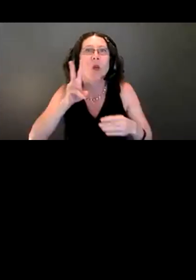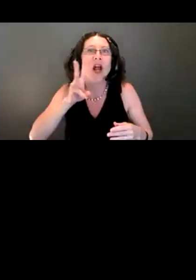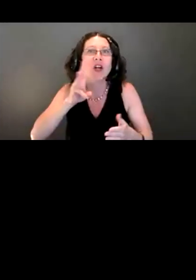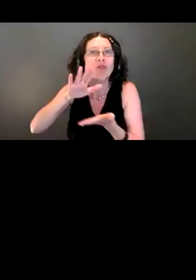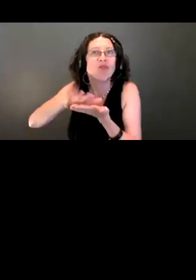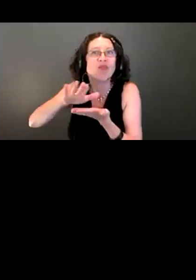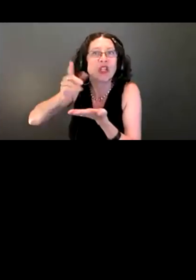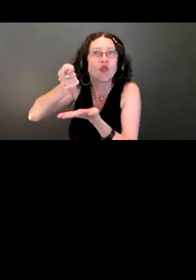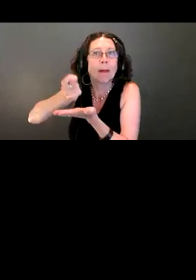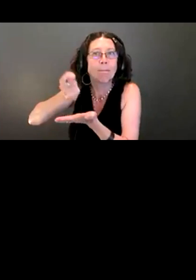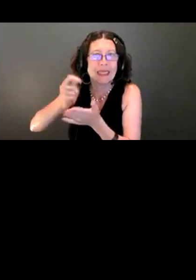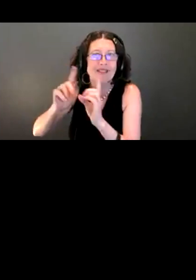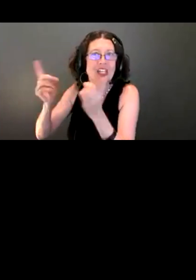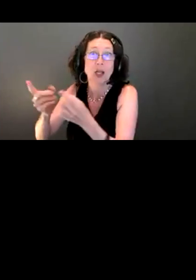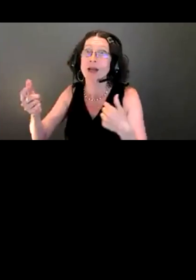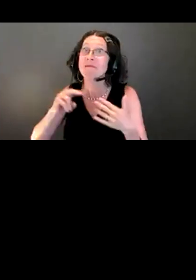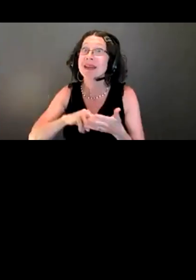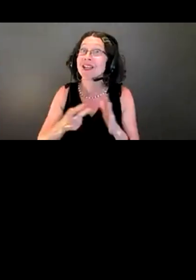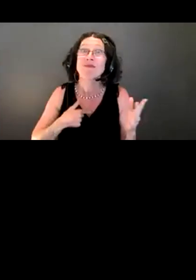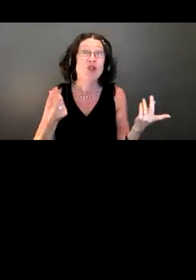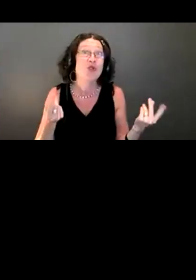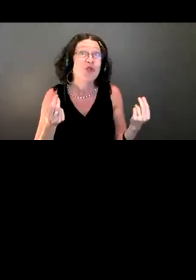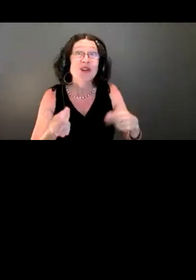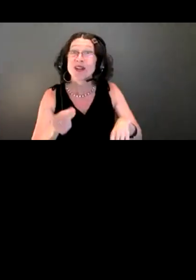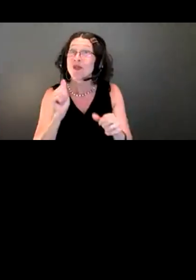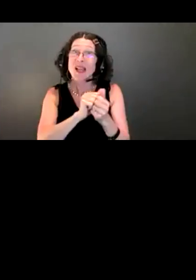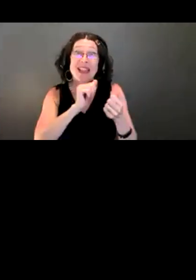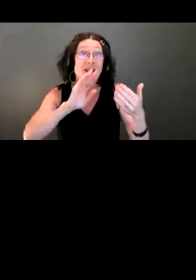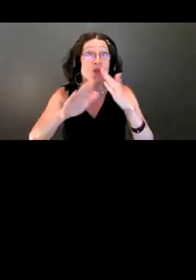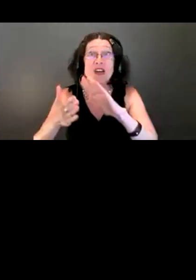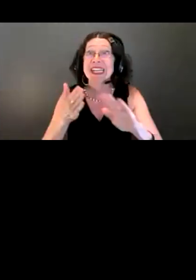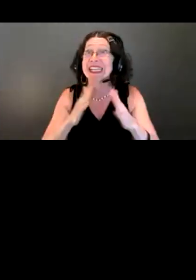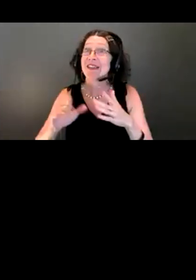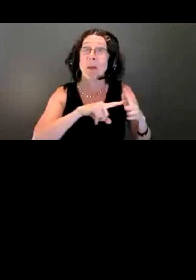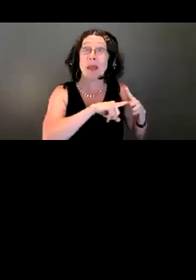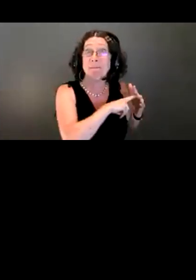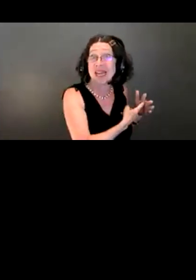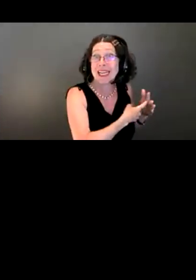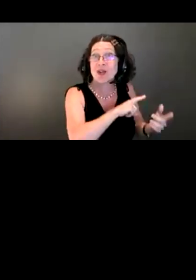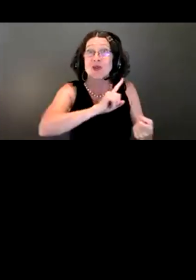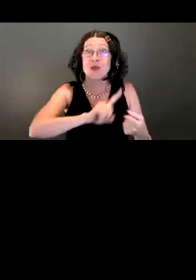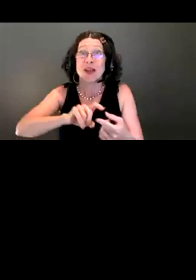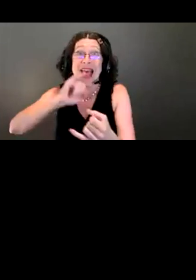to the very end of a large sewer construction project like the one we'll talk about tonight.